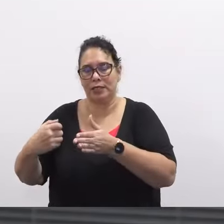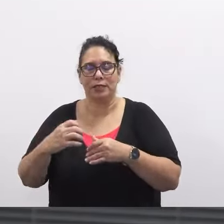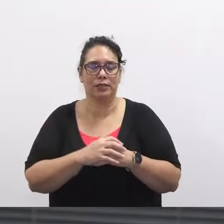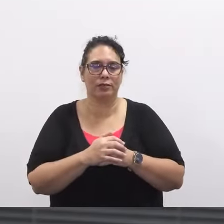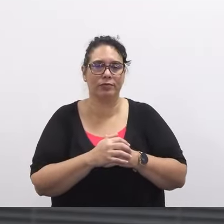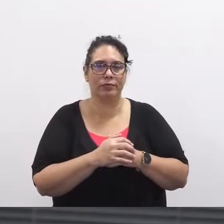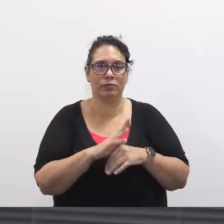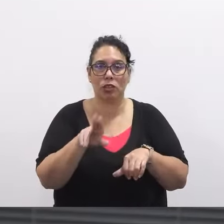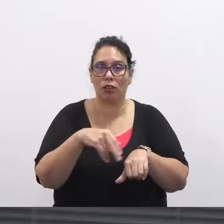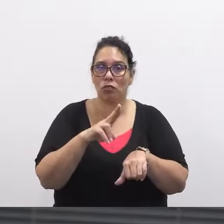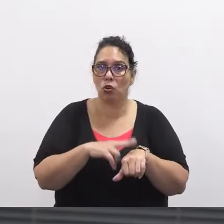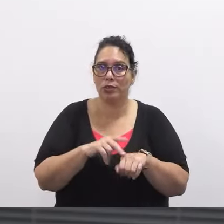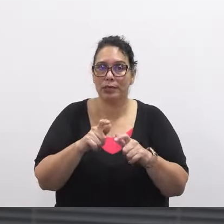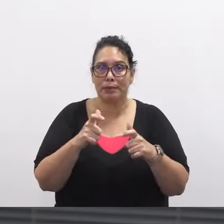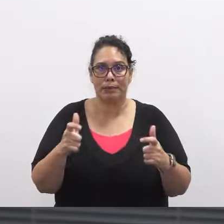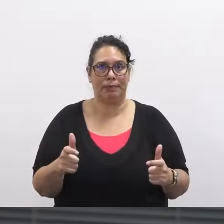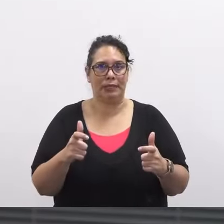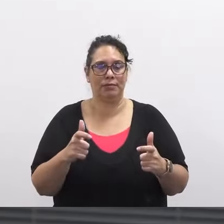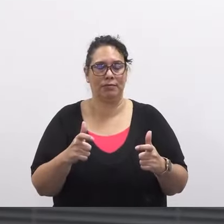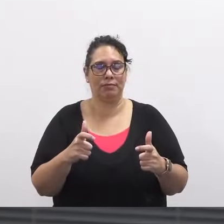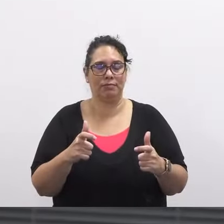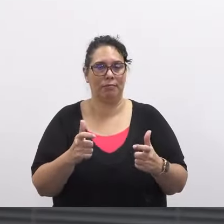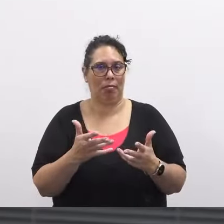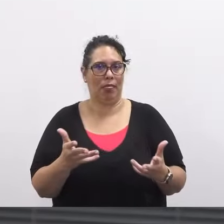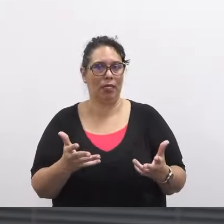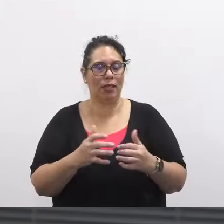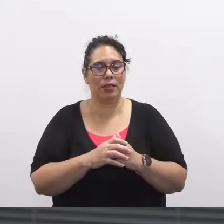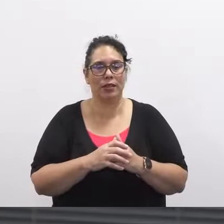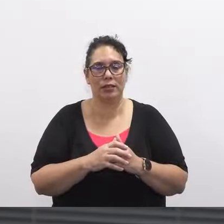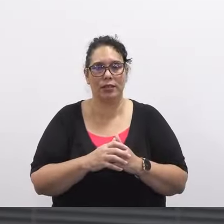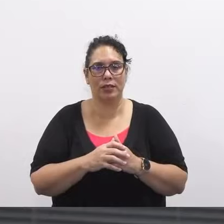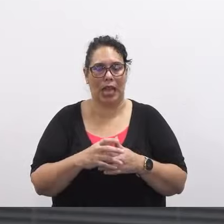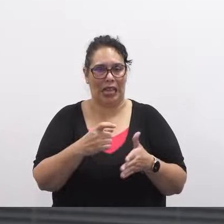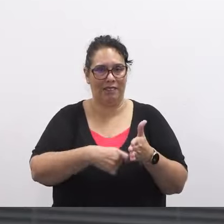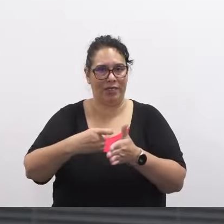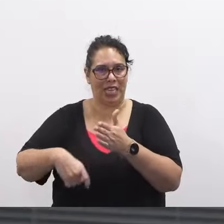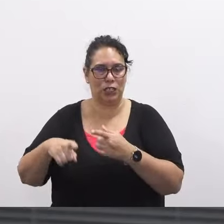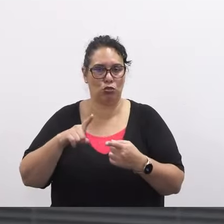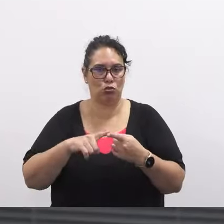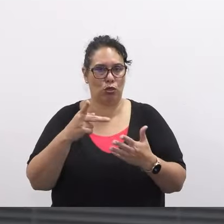And of course the other big note here is that applying these fees to the project budget really allows us